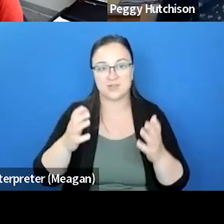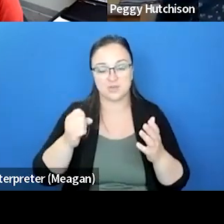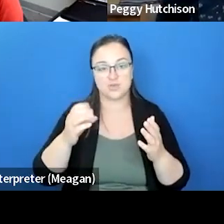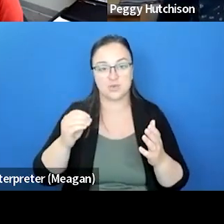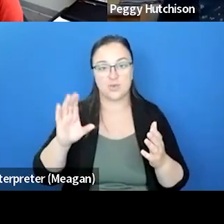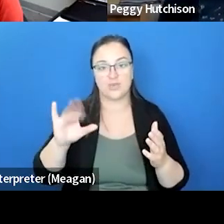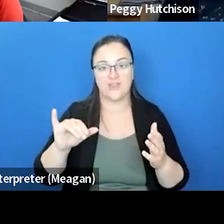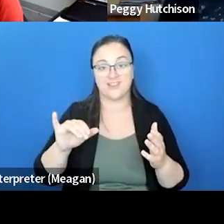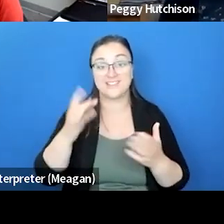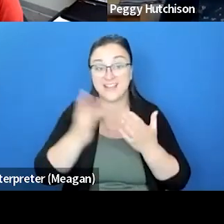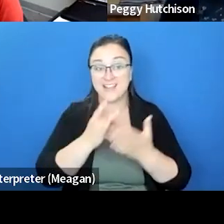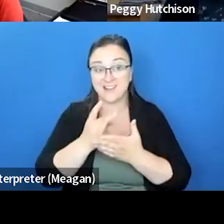is it eight hours of case management?